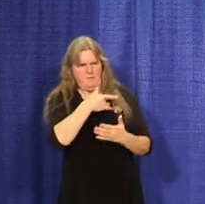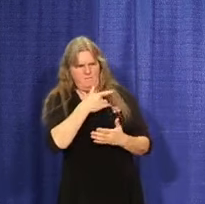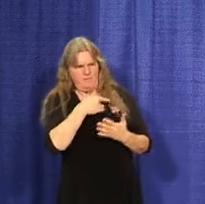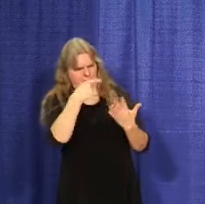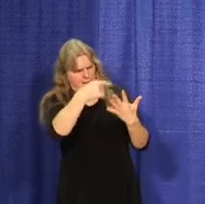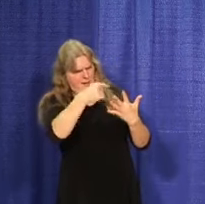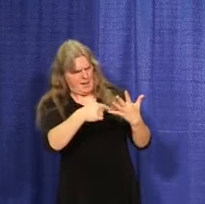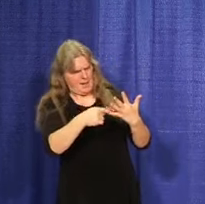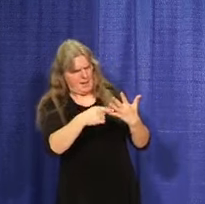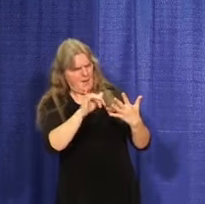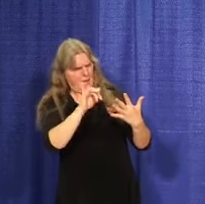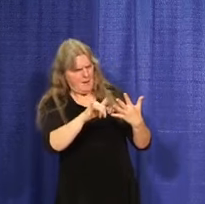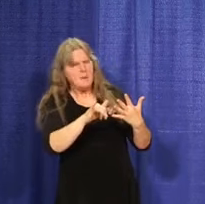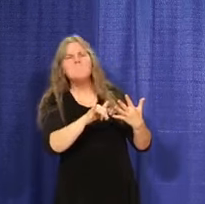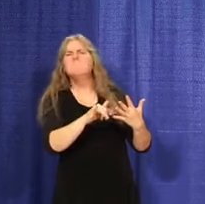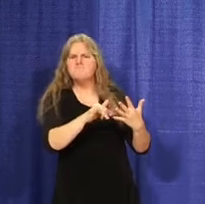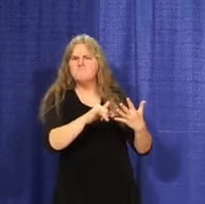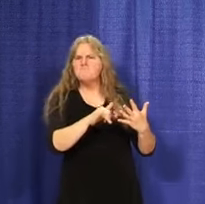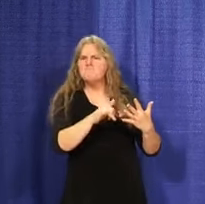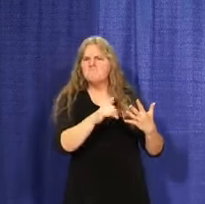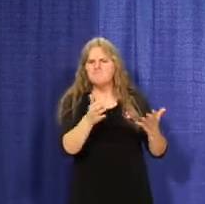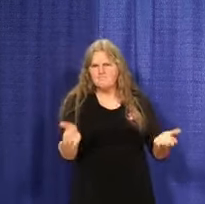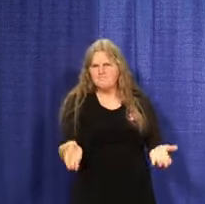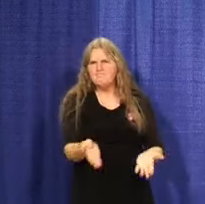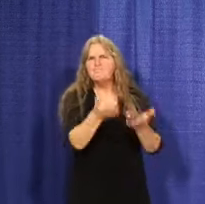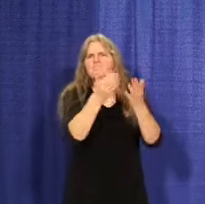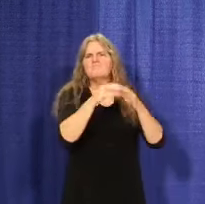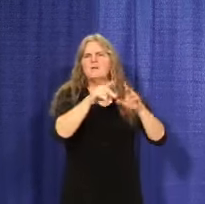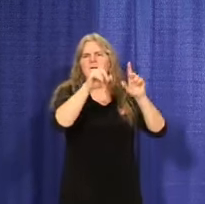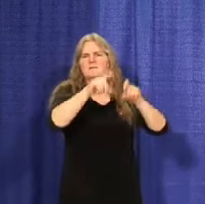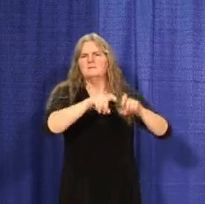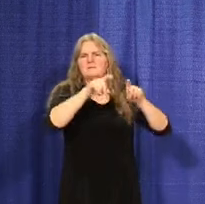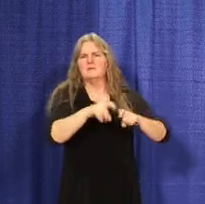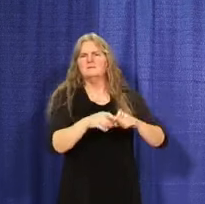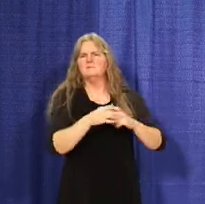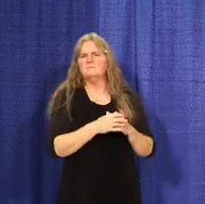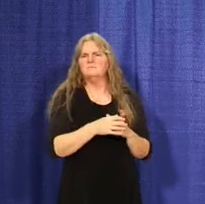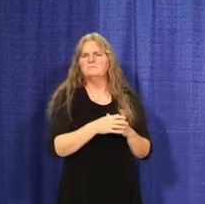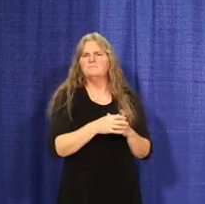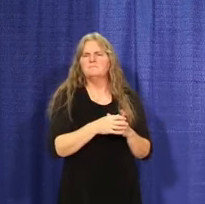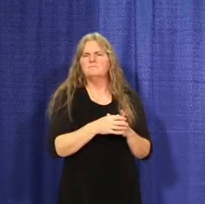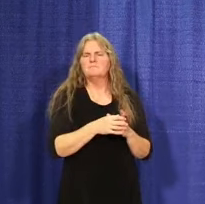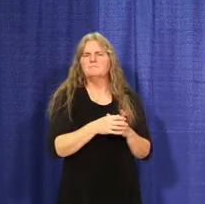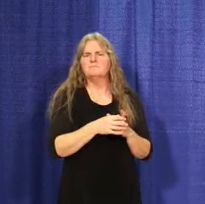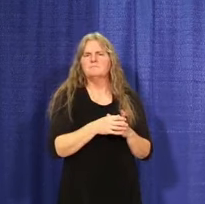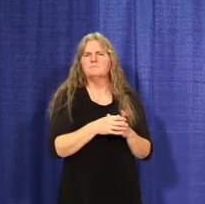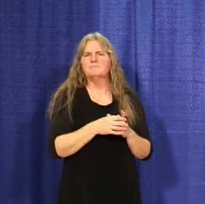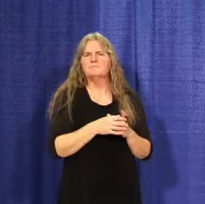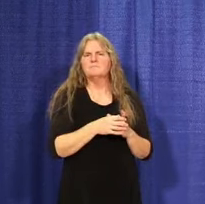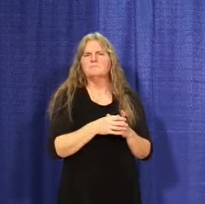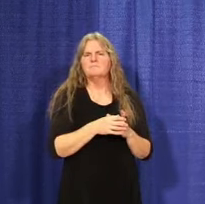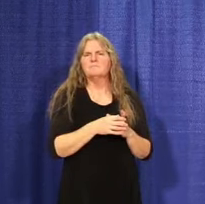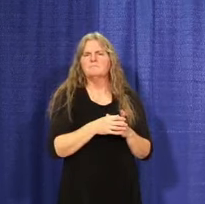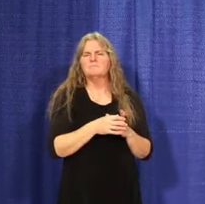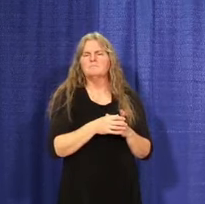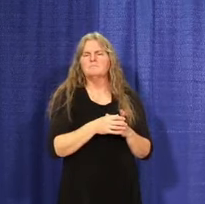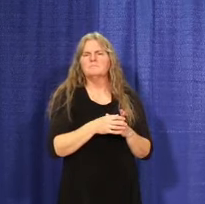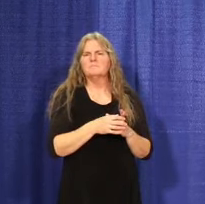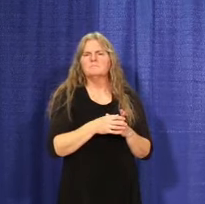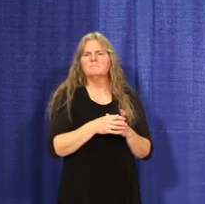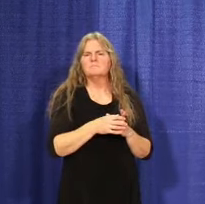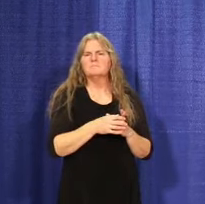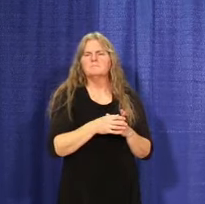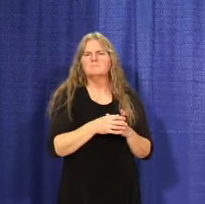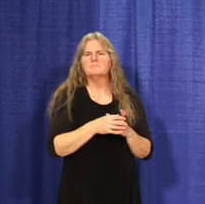need or indication to test.